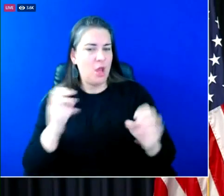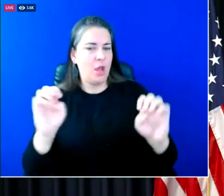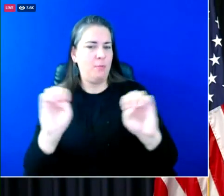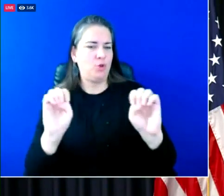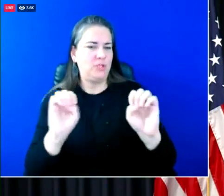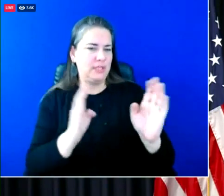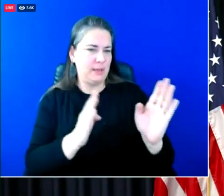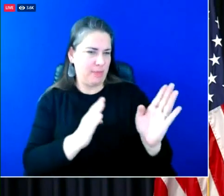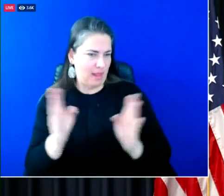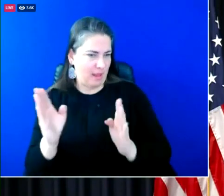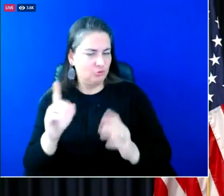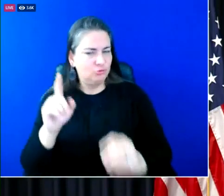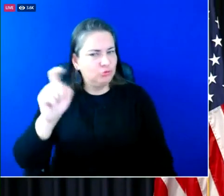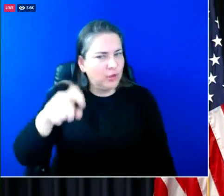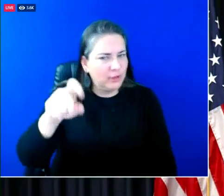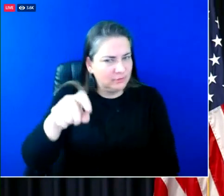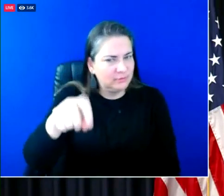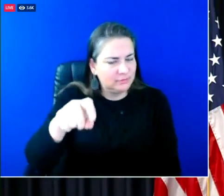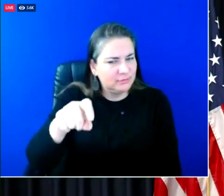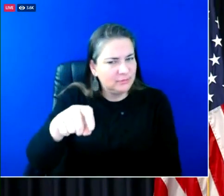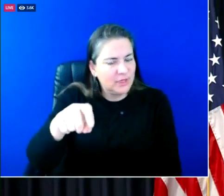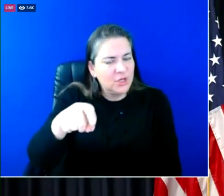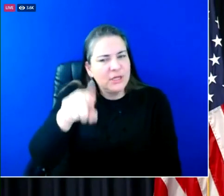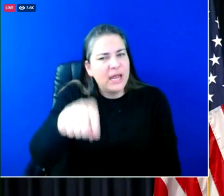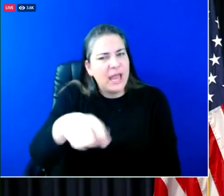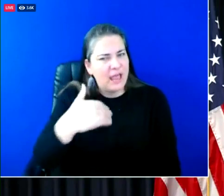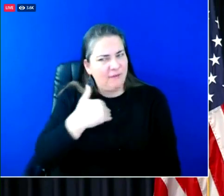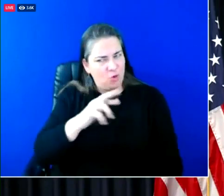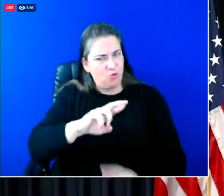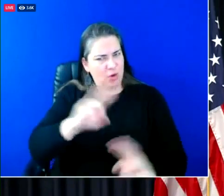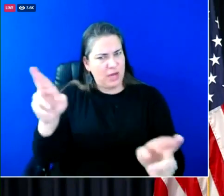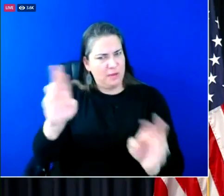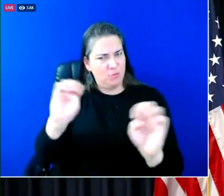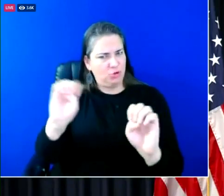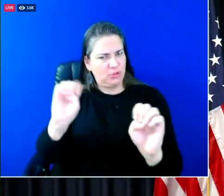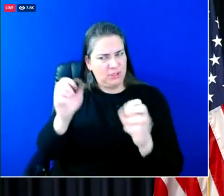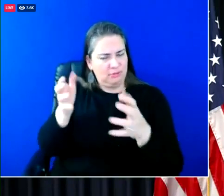ranges from everything from the need to be ableto heat their home but do it